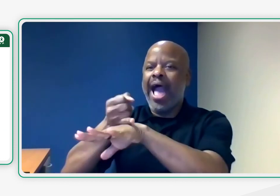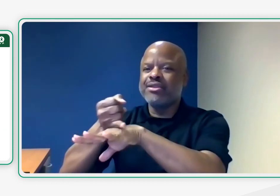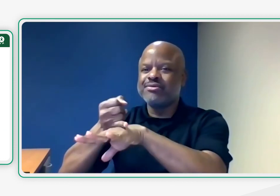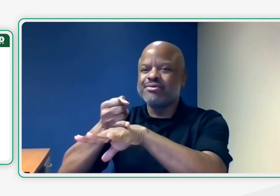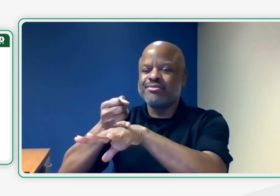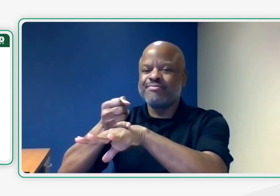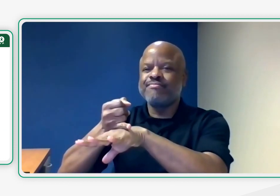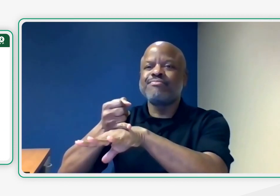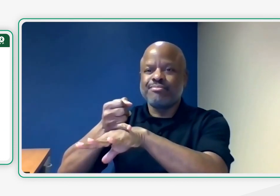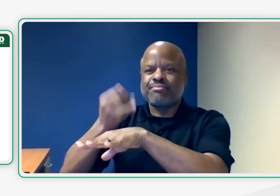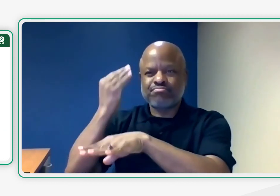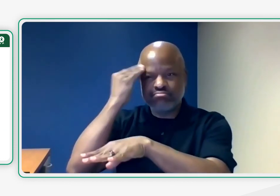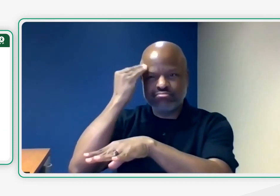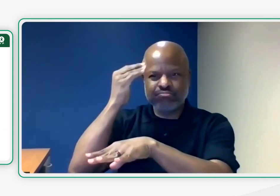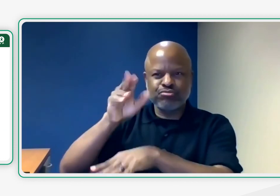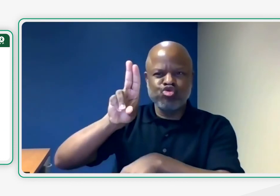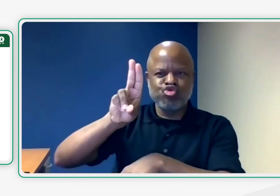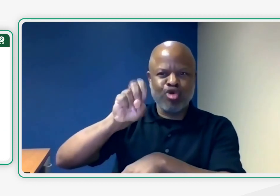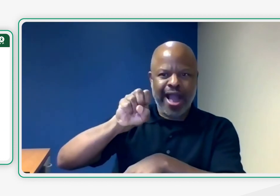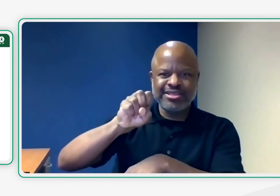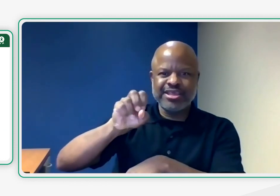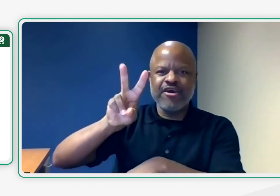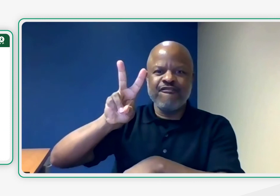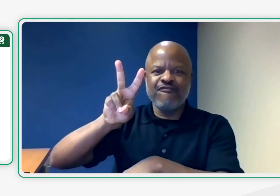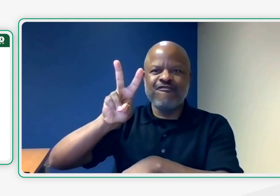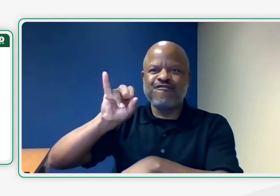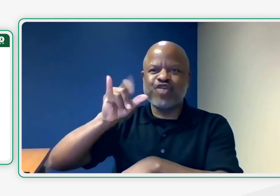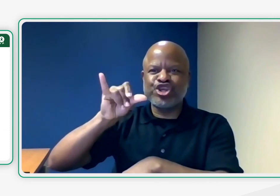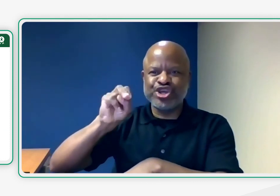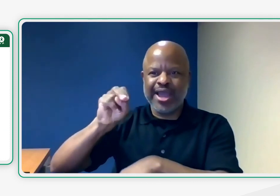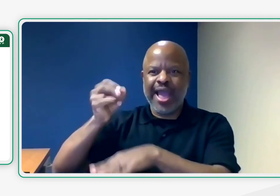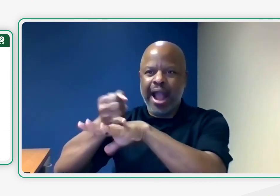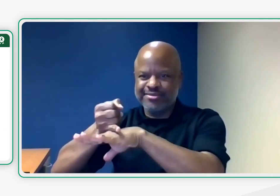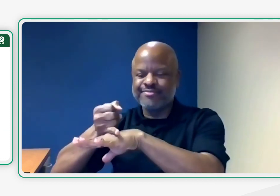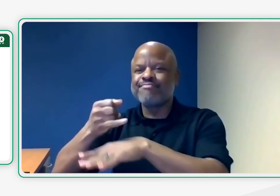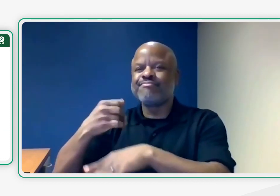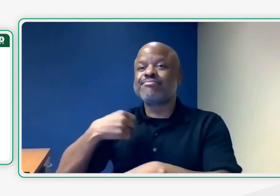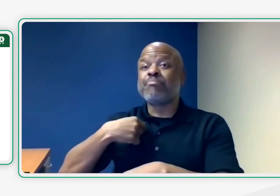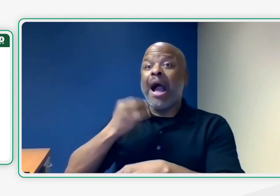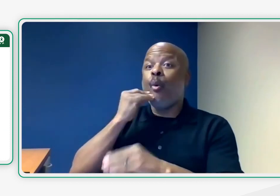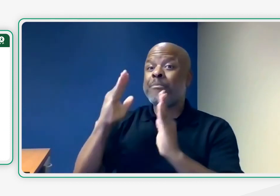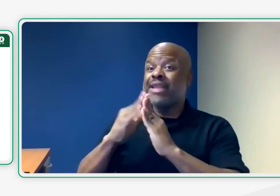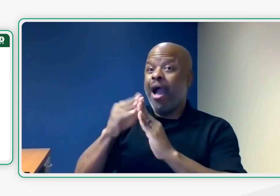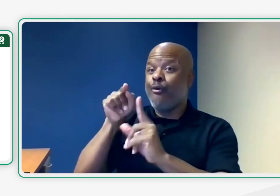So I was born and raised in the US Virgin Islands. Are you aware of the Virgin Islands?